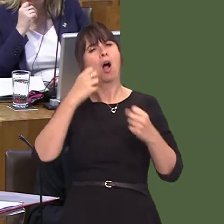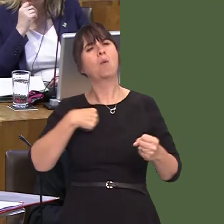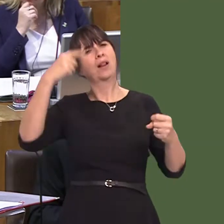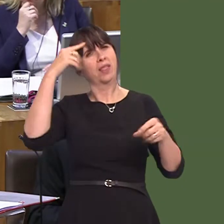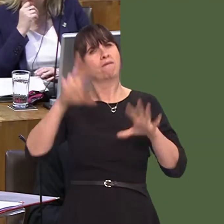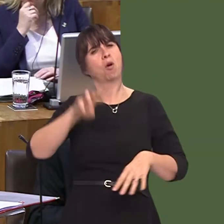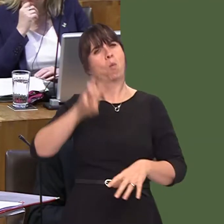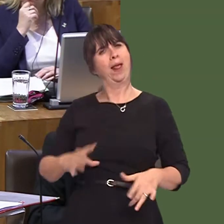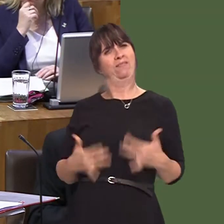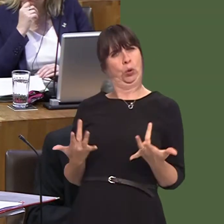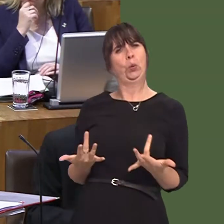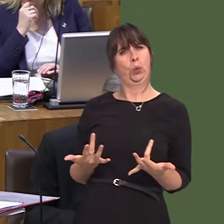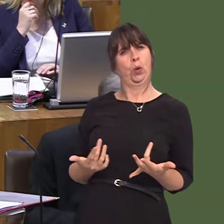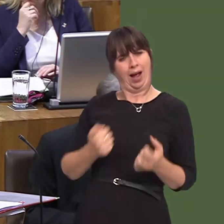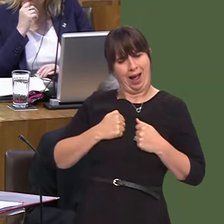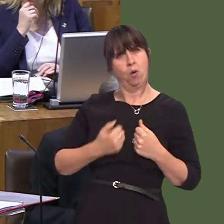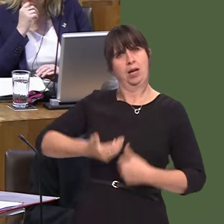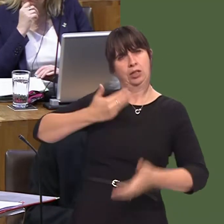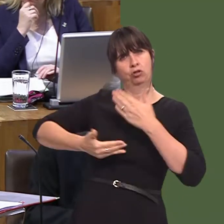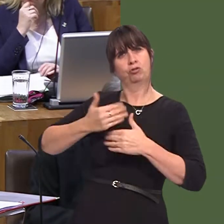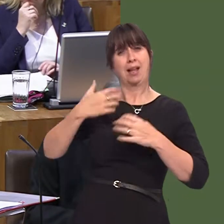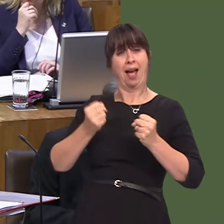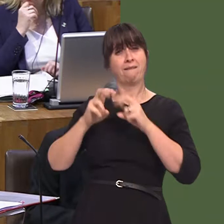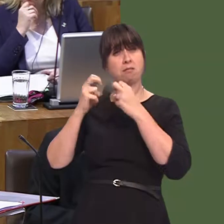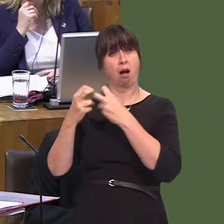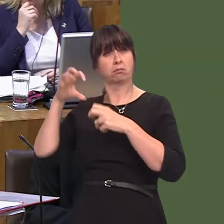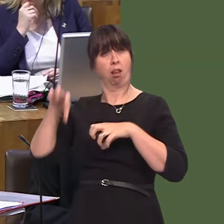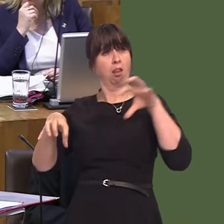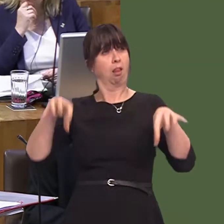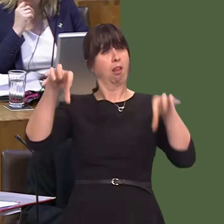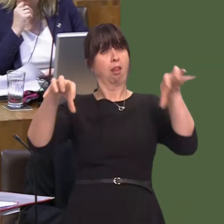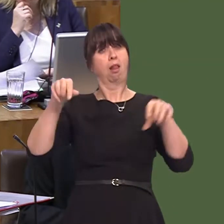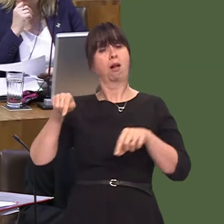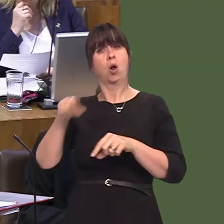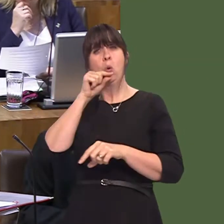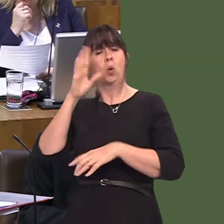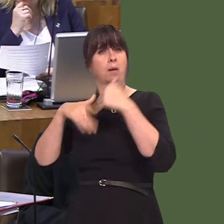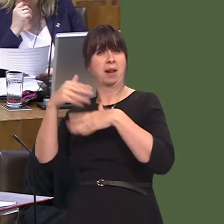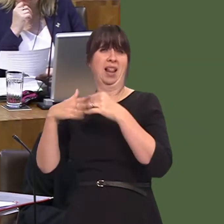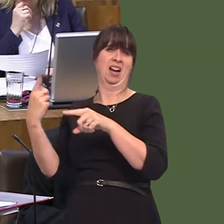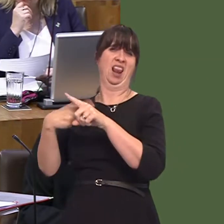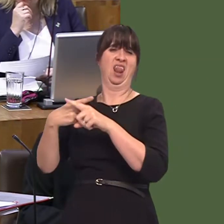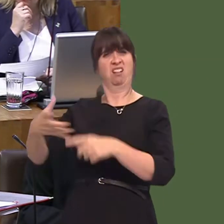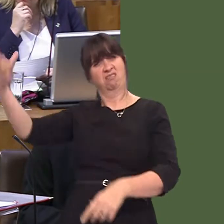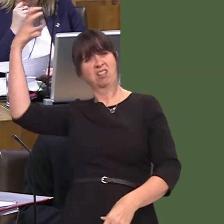in Wales. We have a history of castles, castles that were built by an English king who wanted to